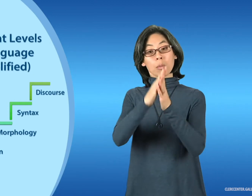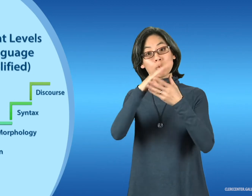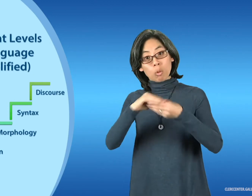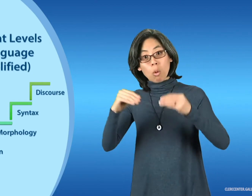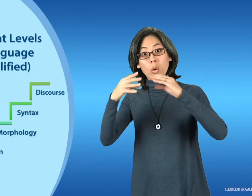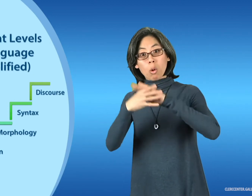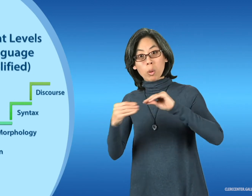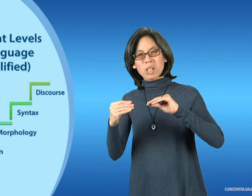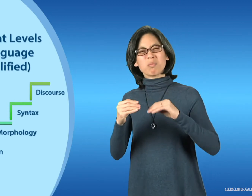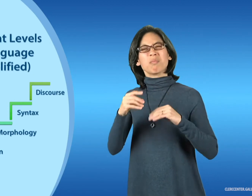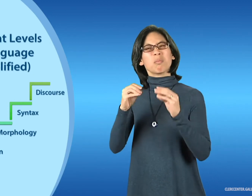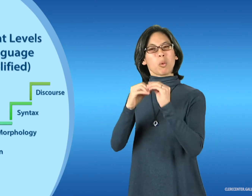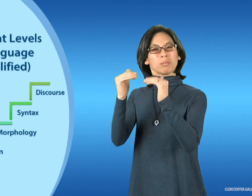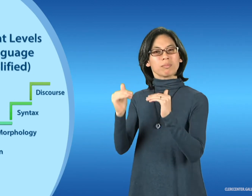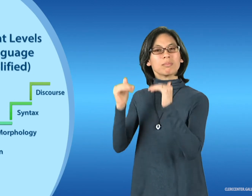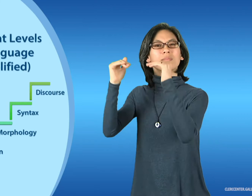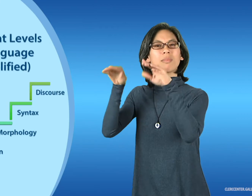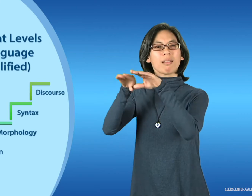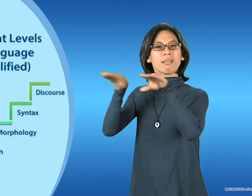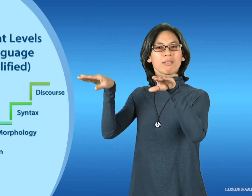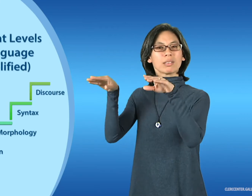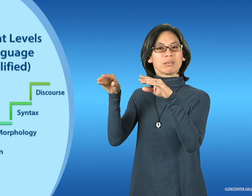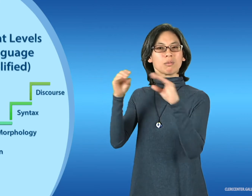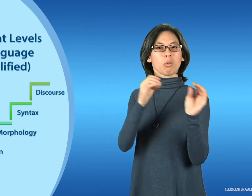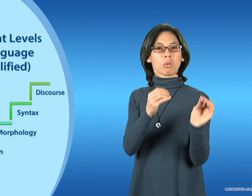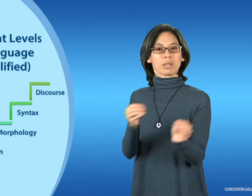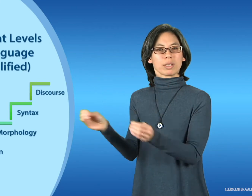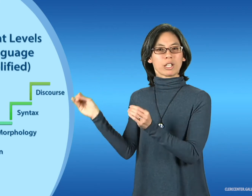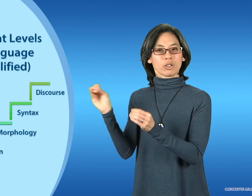how those sentences connect with each other.